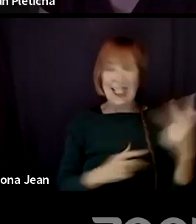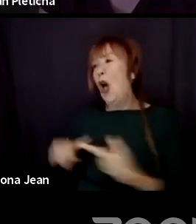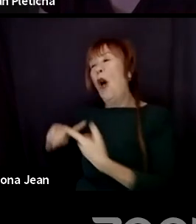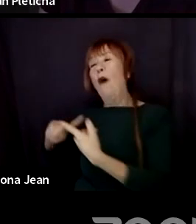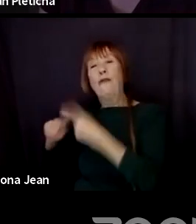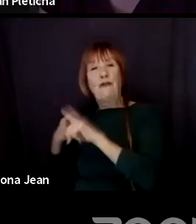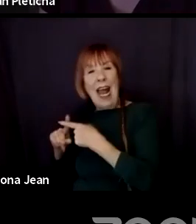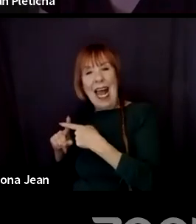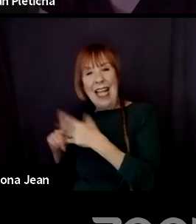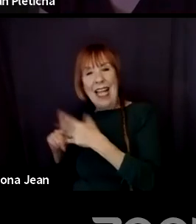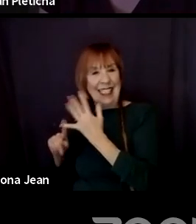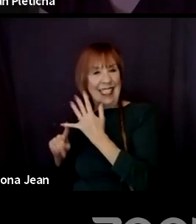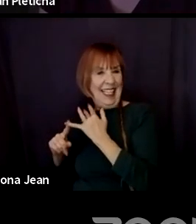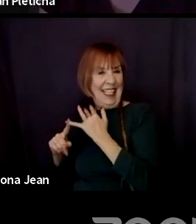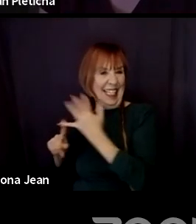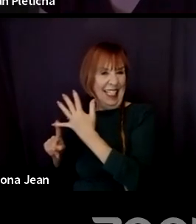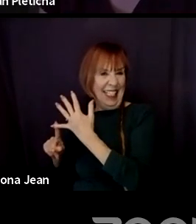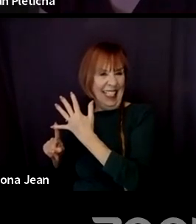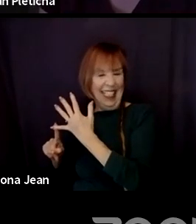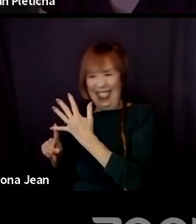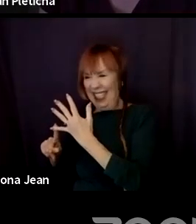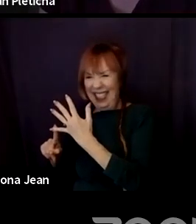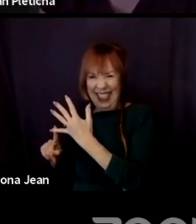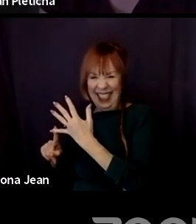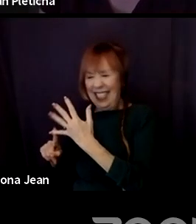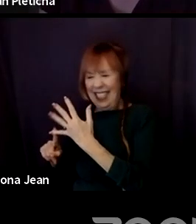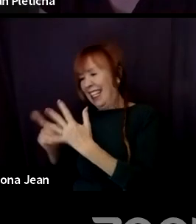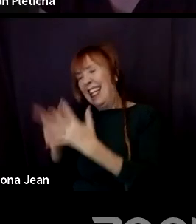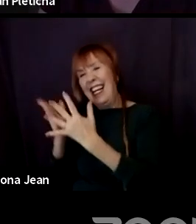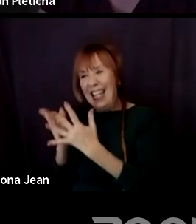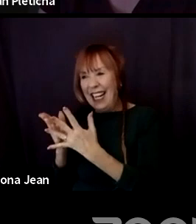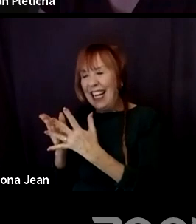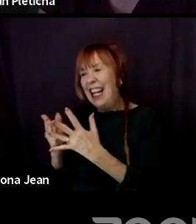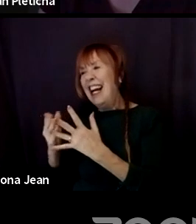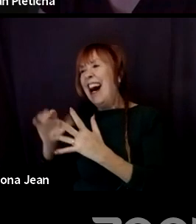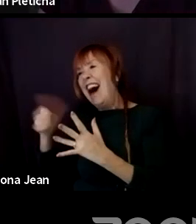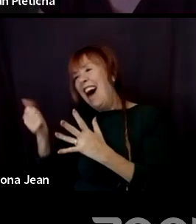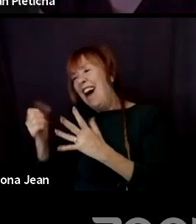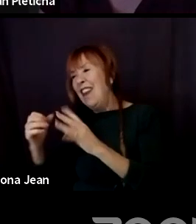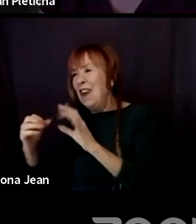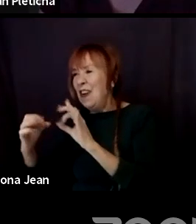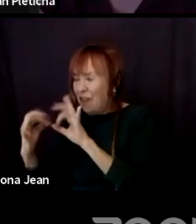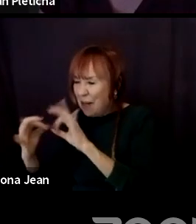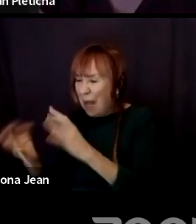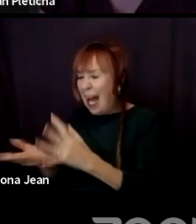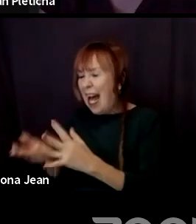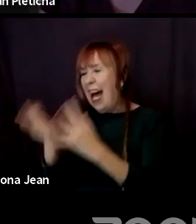"and you give it to the people that give you the real talk "and will tell you where it's falling off the wagon."